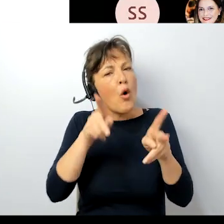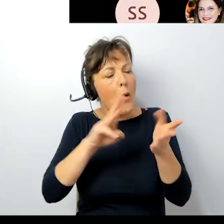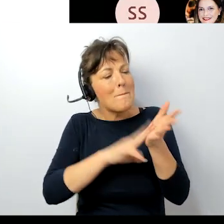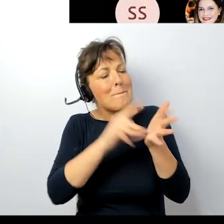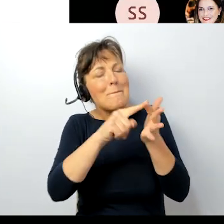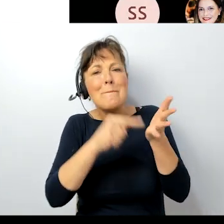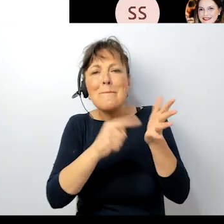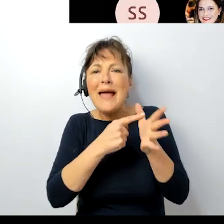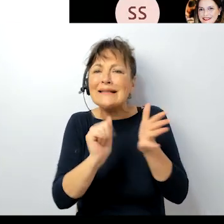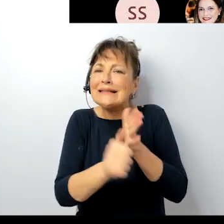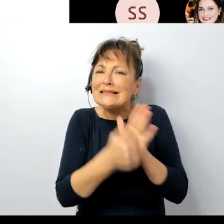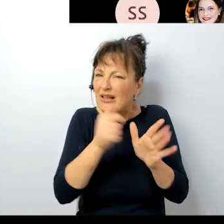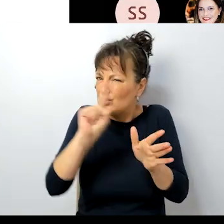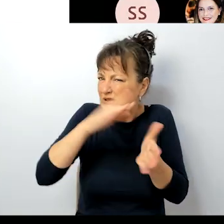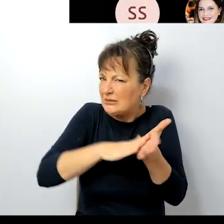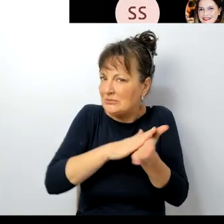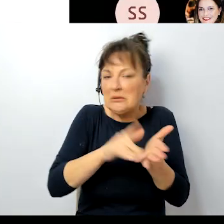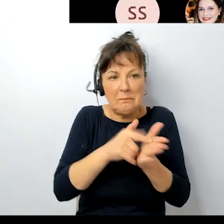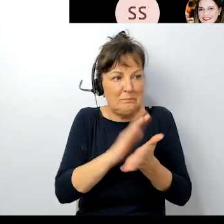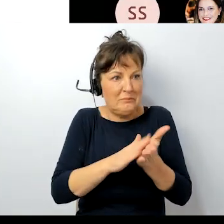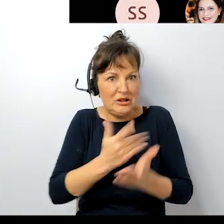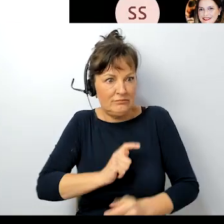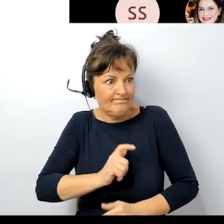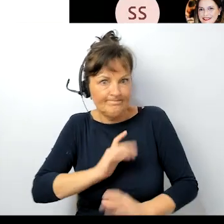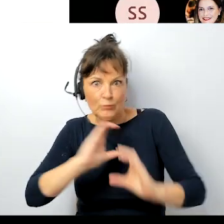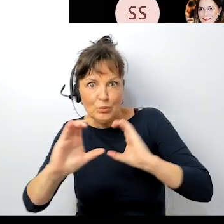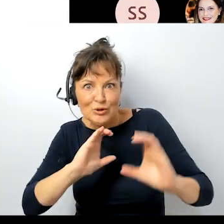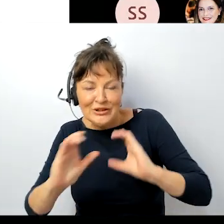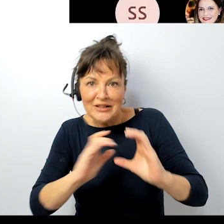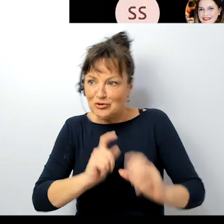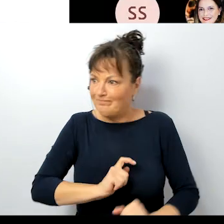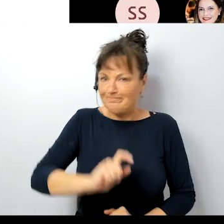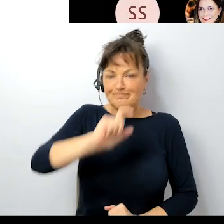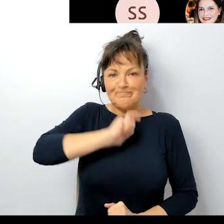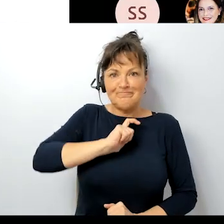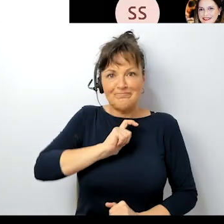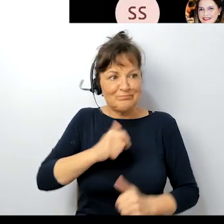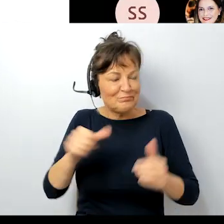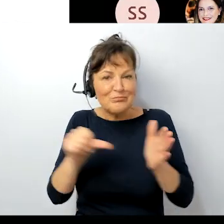Apprentices develop meta skills such as communication teamworking and problem solving